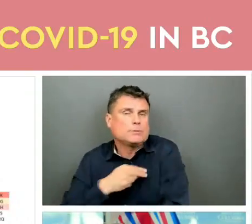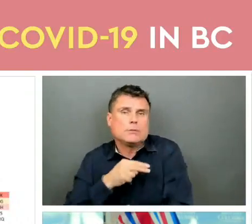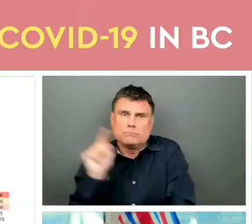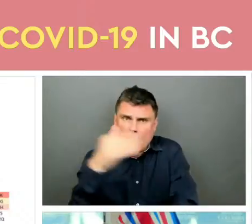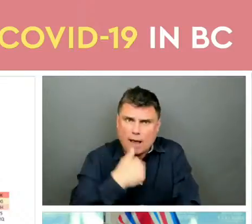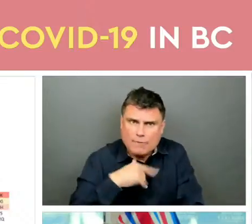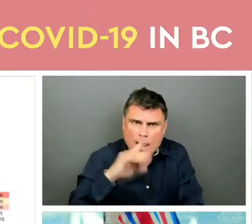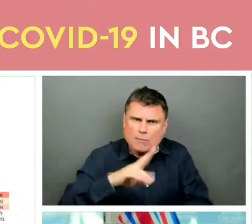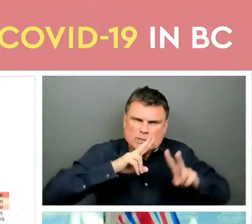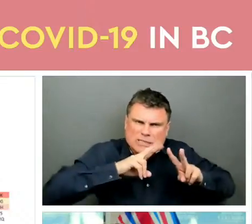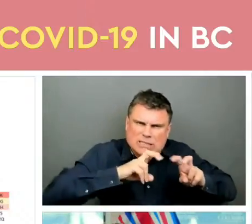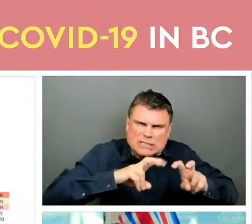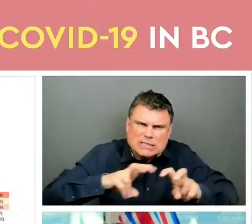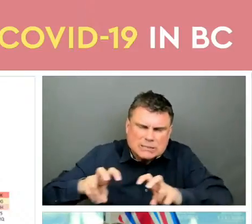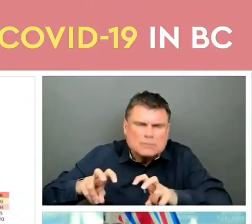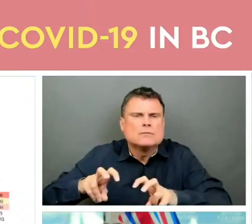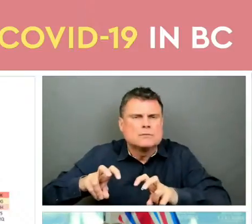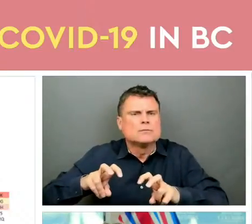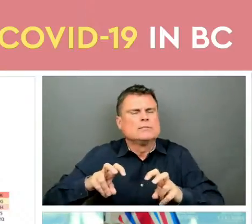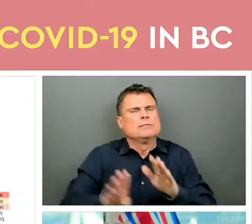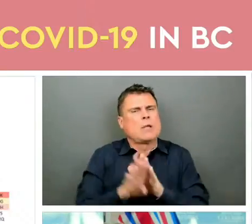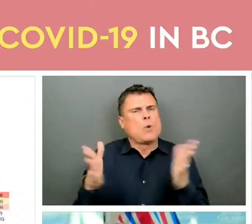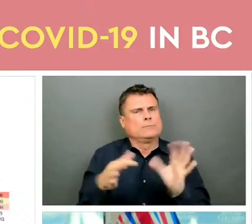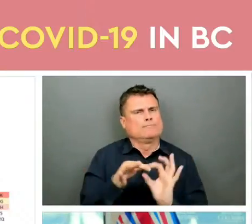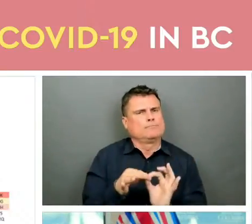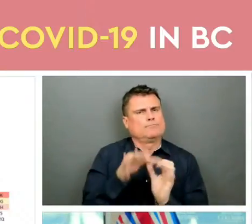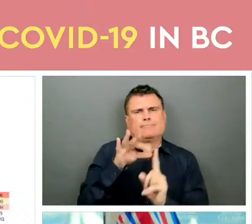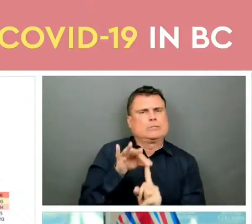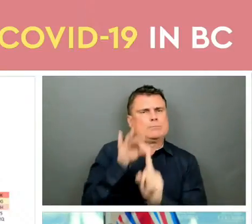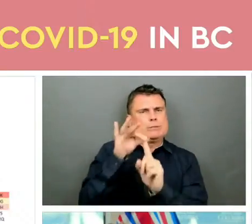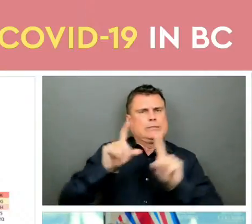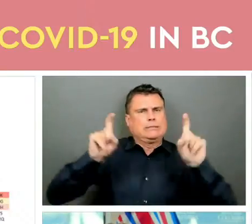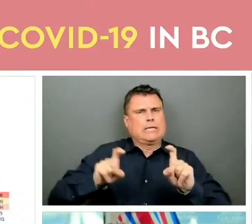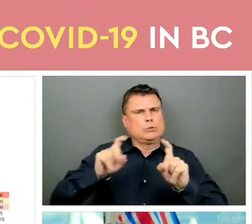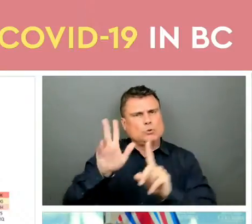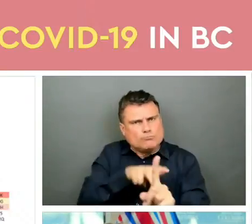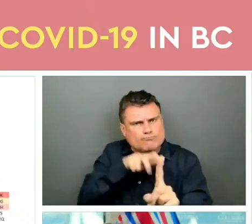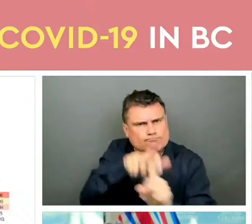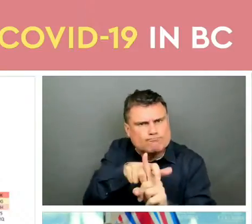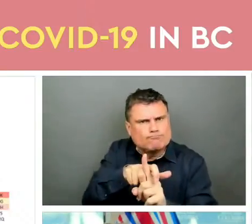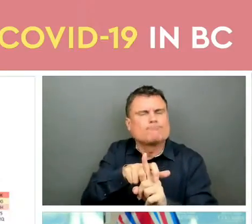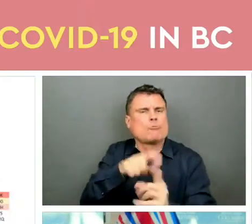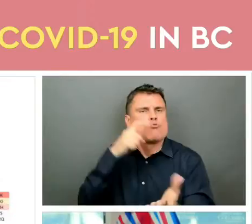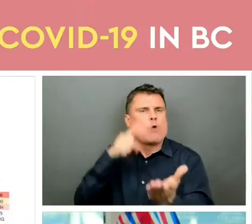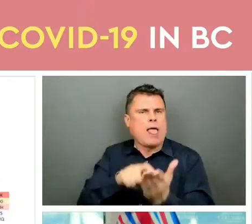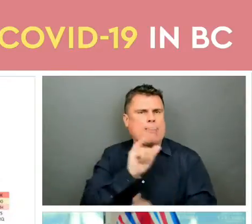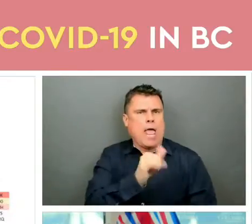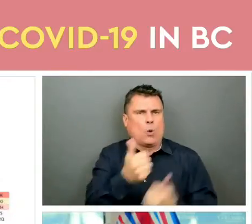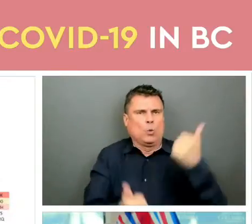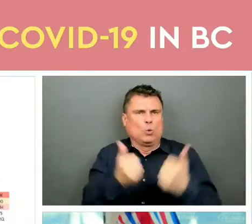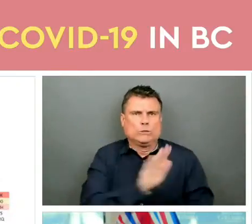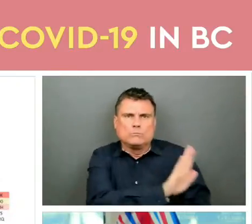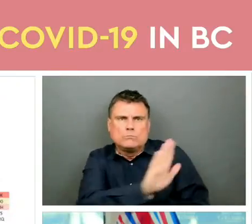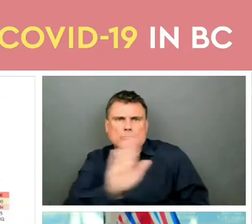of other la laboratorys that pick up different mutations. But as you can see, those